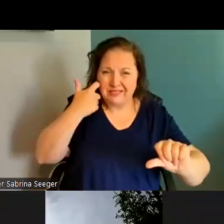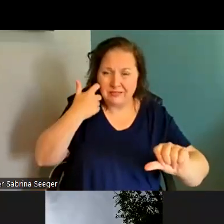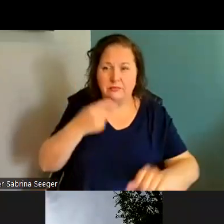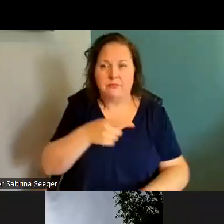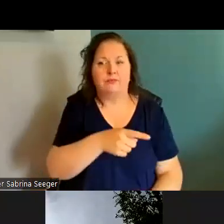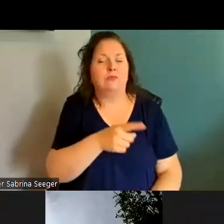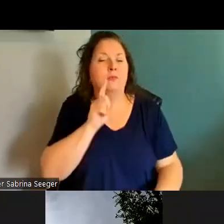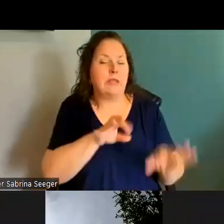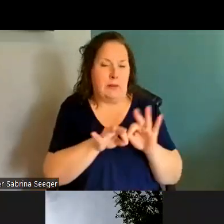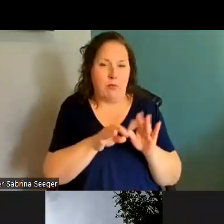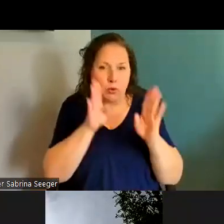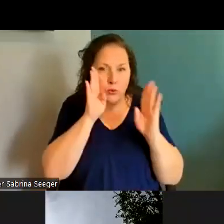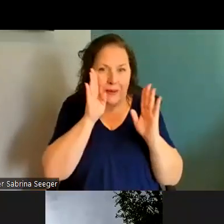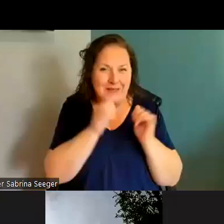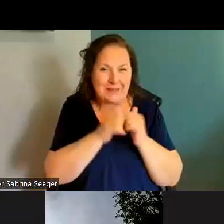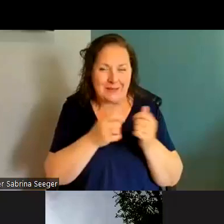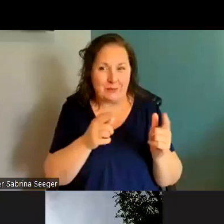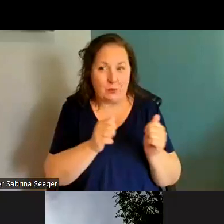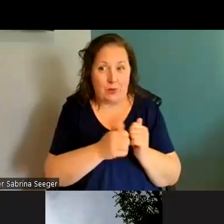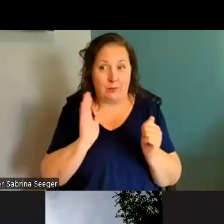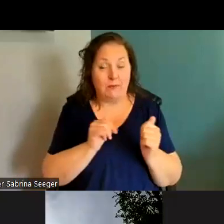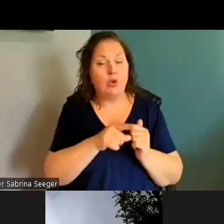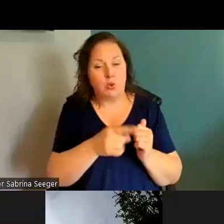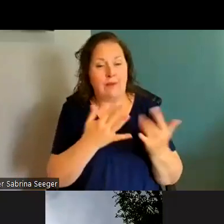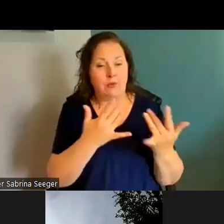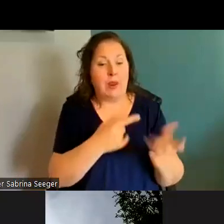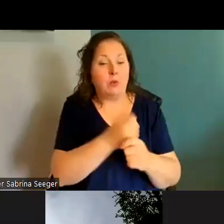The important part about what I said earlier is that you have to wait a year if you disagreed